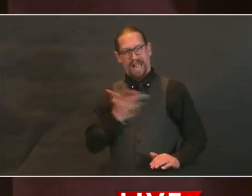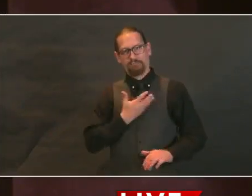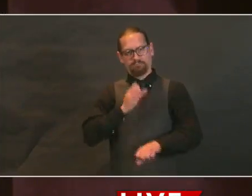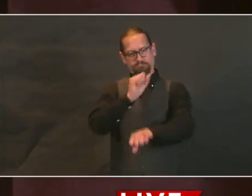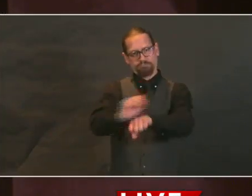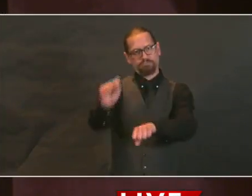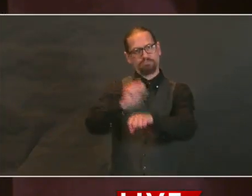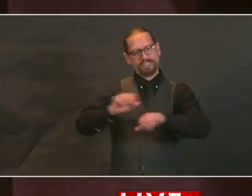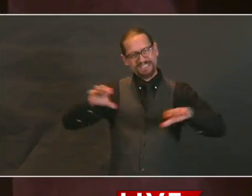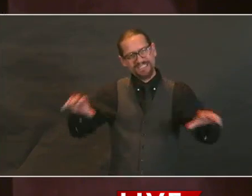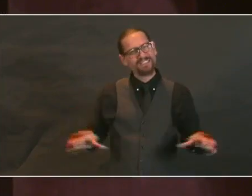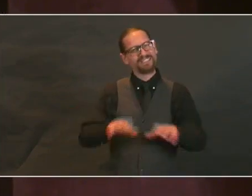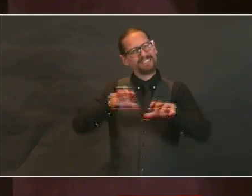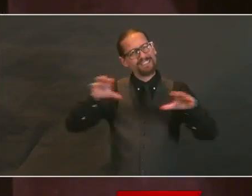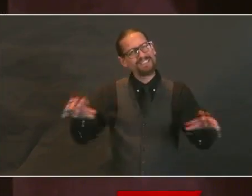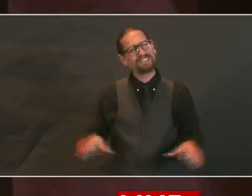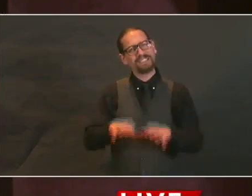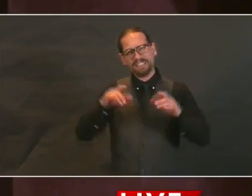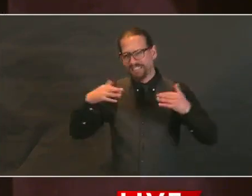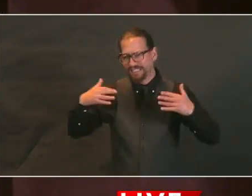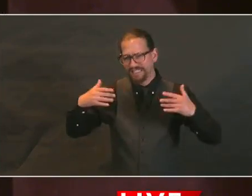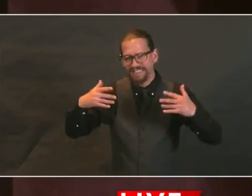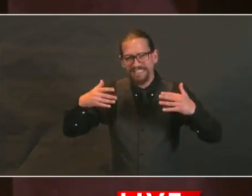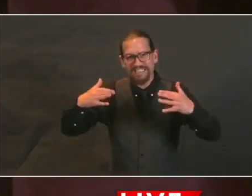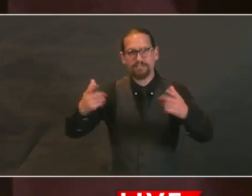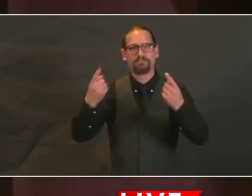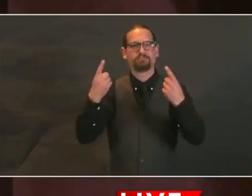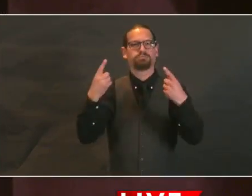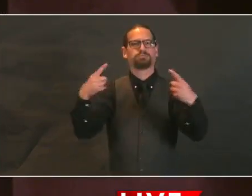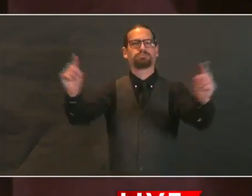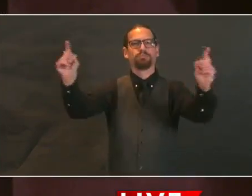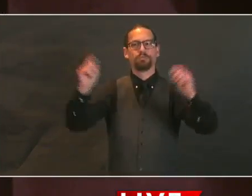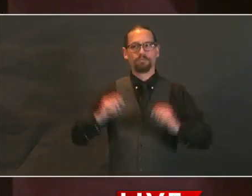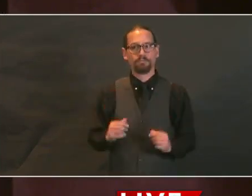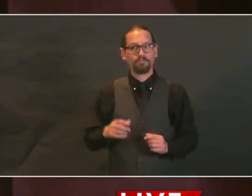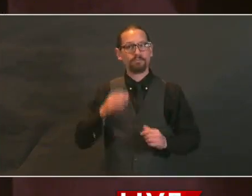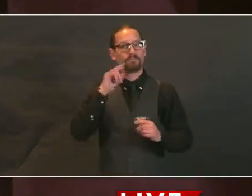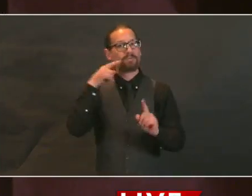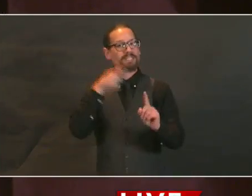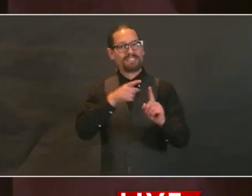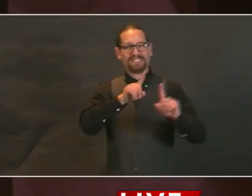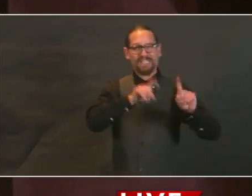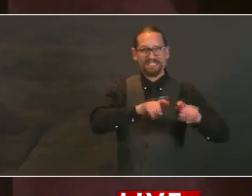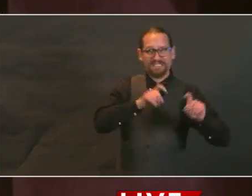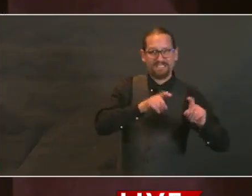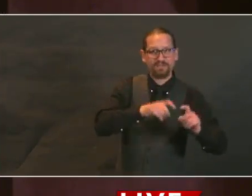ARE INTENTIONAL BASED ON THE TREMENDOUS WORK THAT WE'RE ALL DOING AND NEED TO CONTRIBUTE